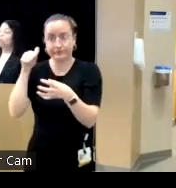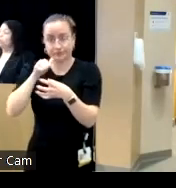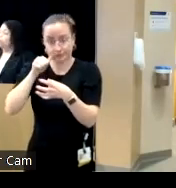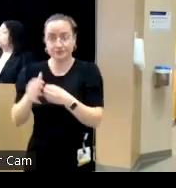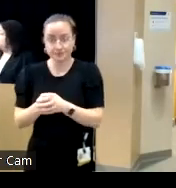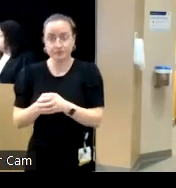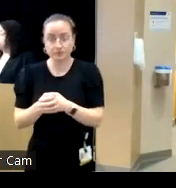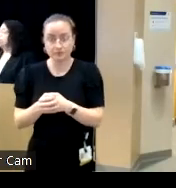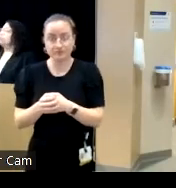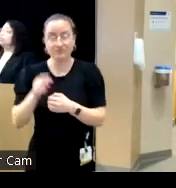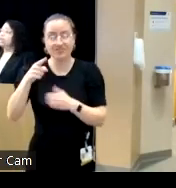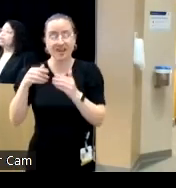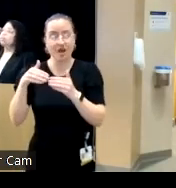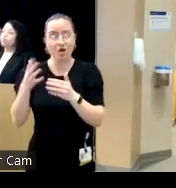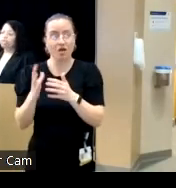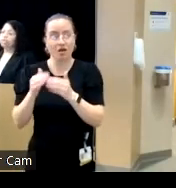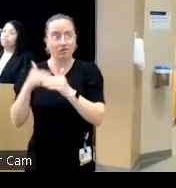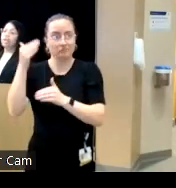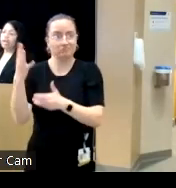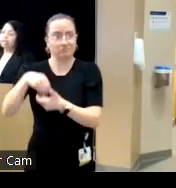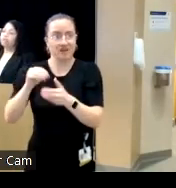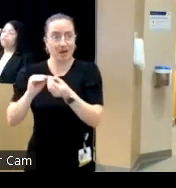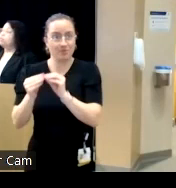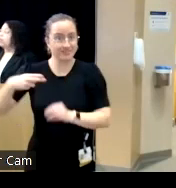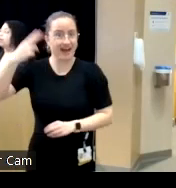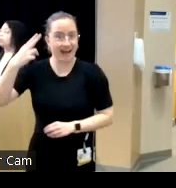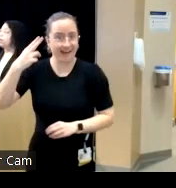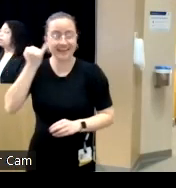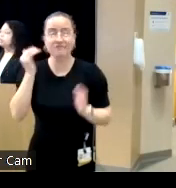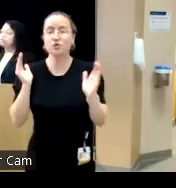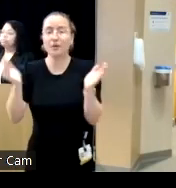system when you compare them to their racial and ethnic female counterparts